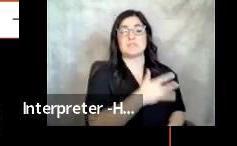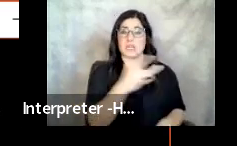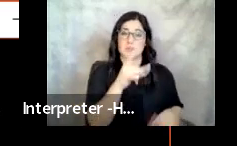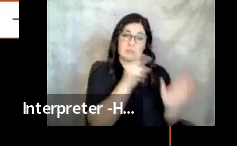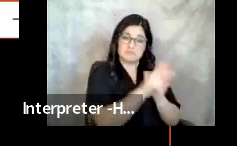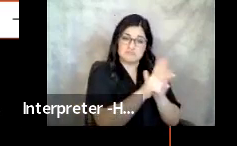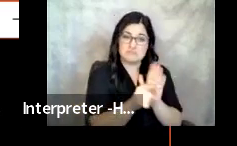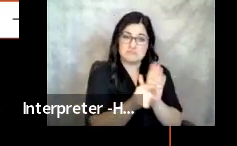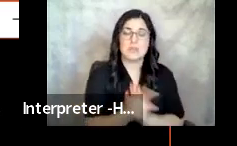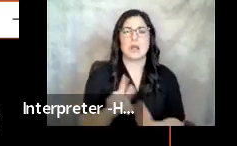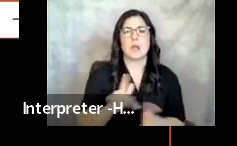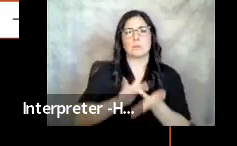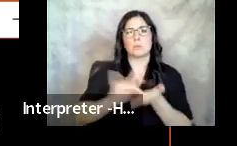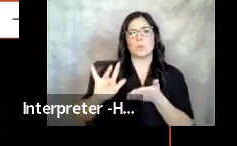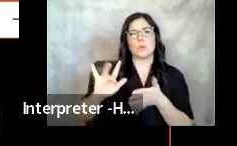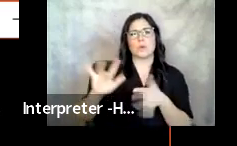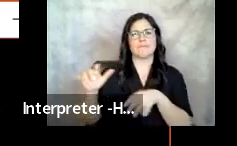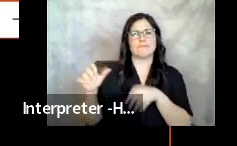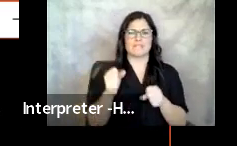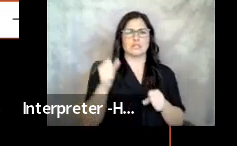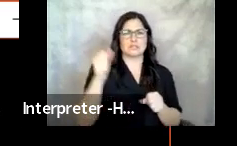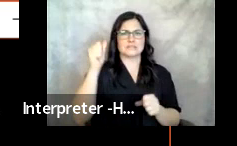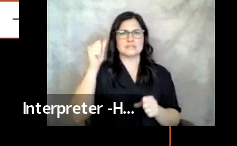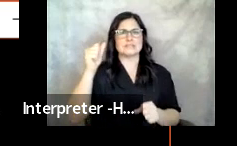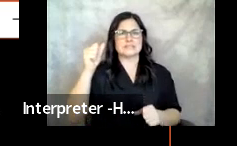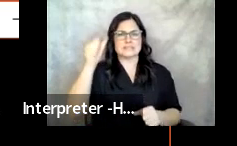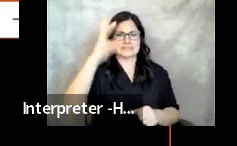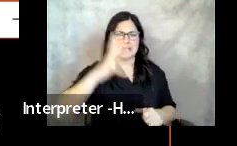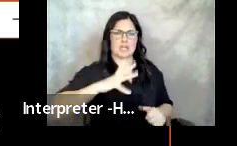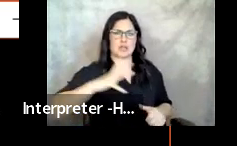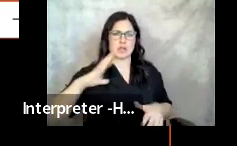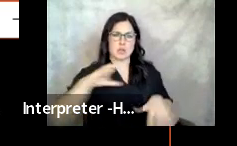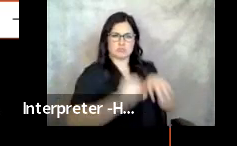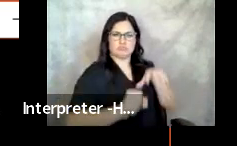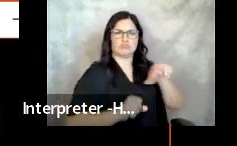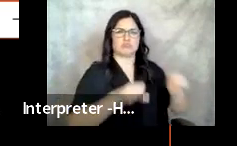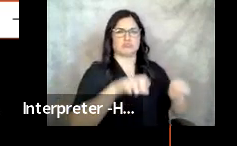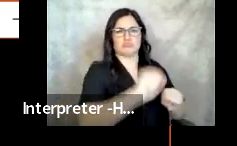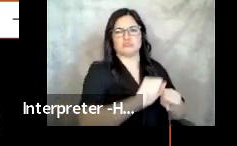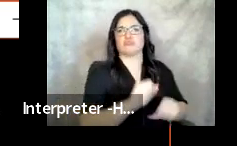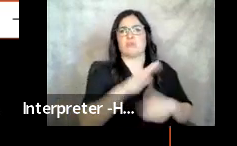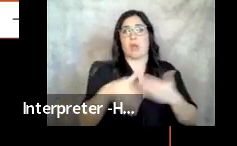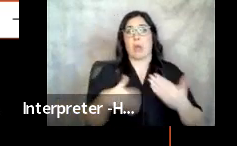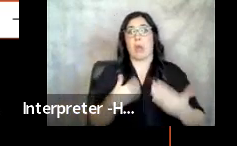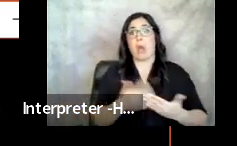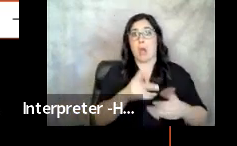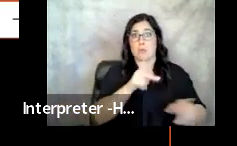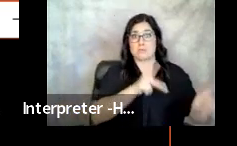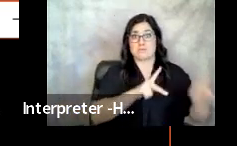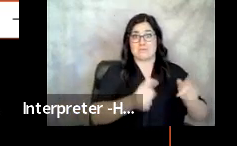The rude, fierce settler who drives the. Savage from the land. Lays all civilized mankind under a debt to him.